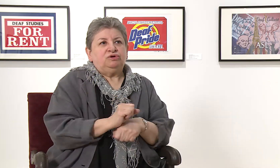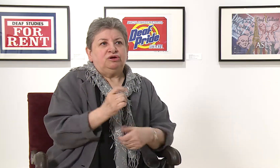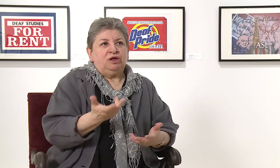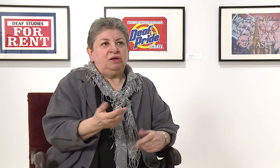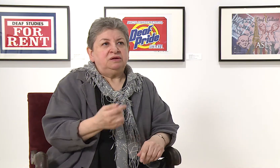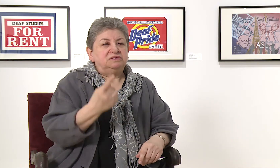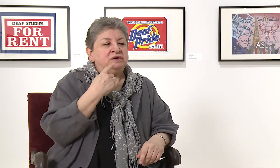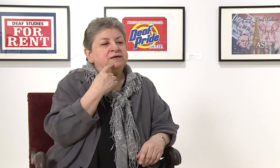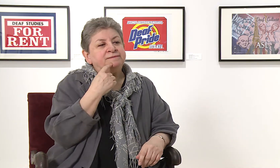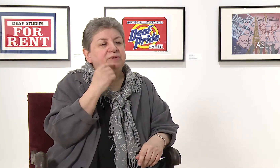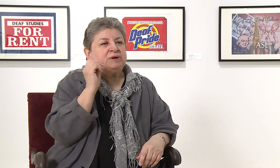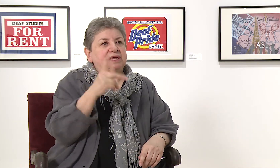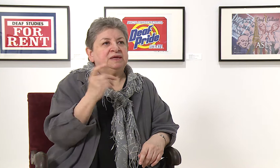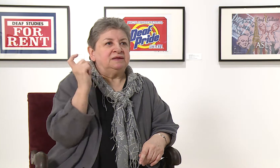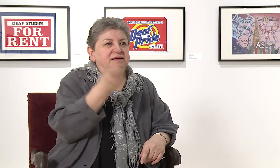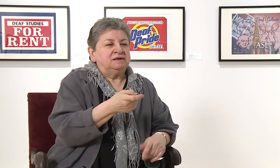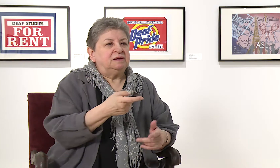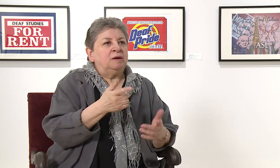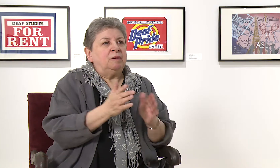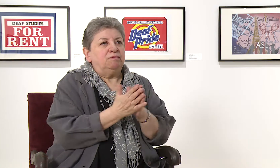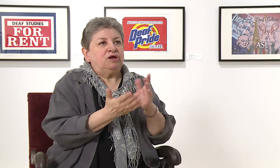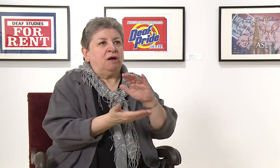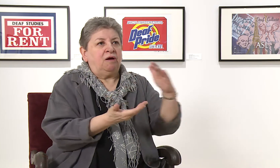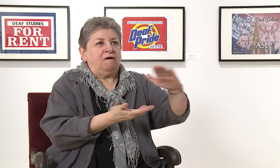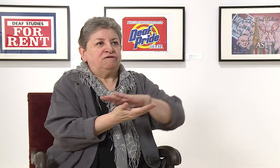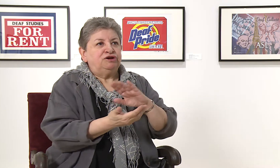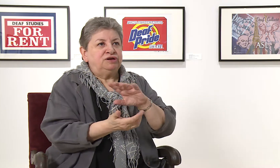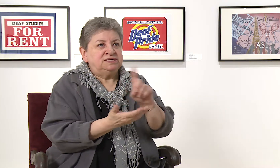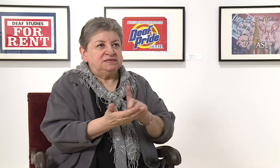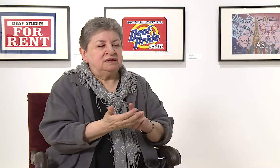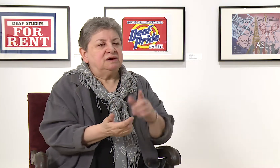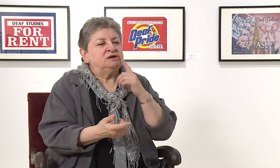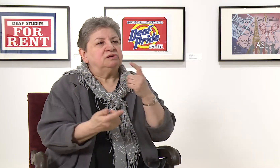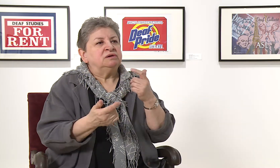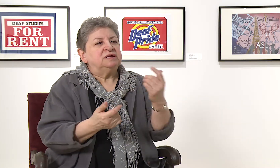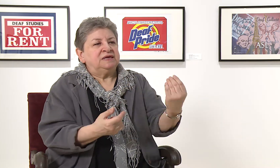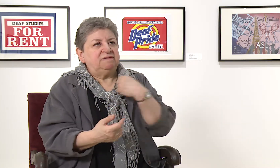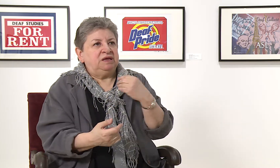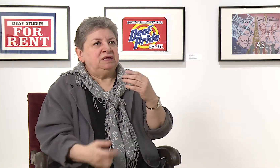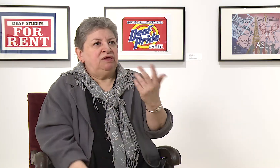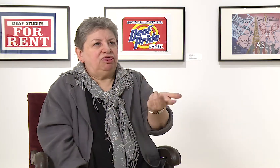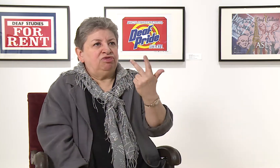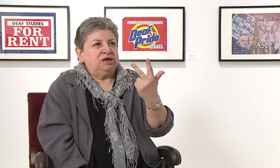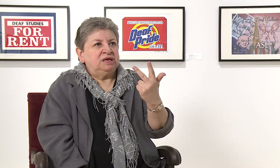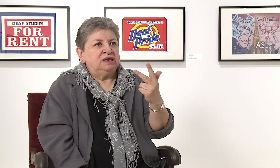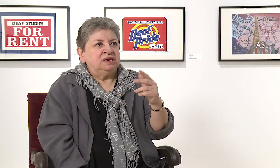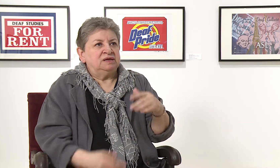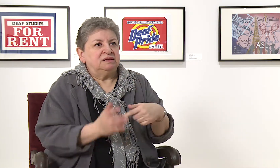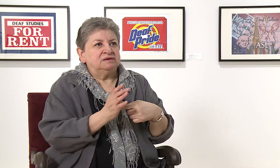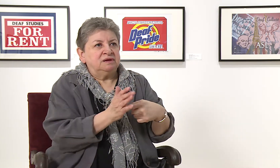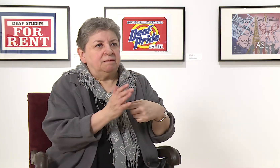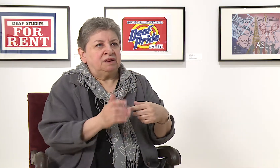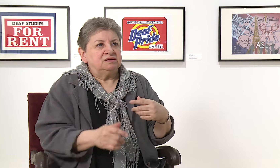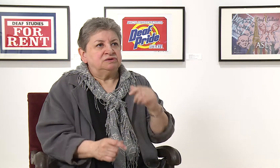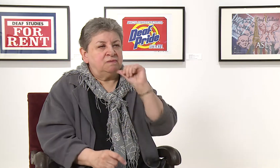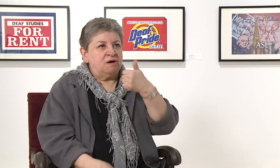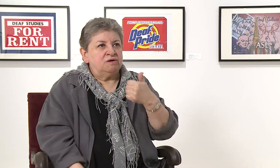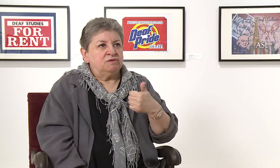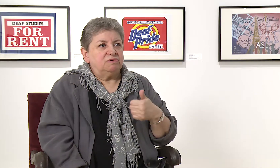but I was more than willing to try, I asked for the chance... and he gave it to me.